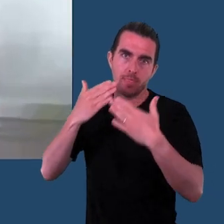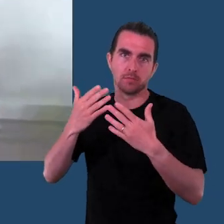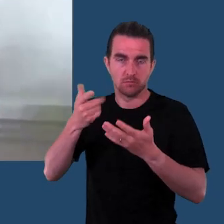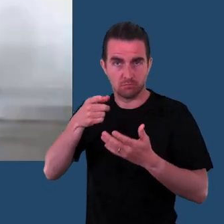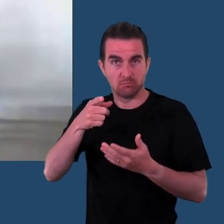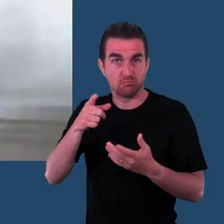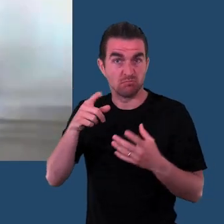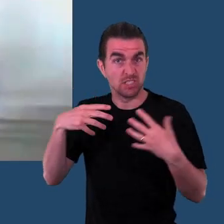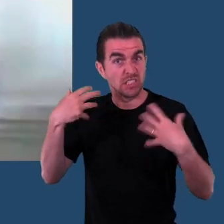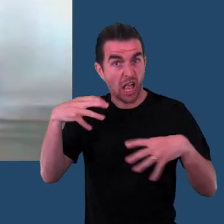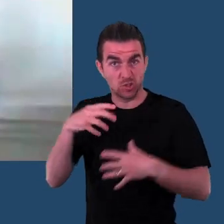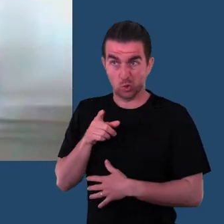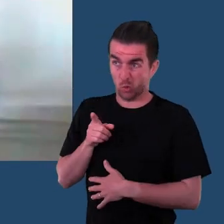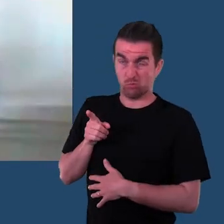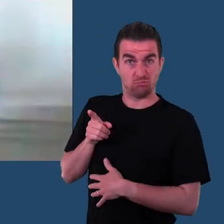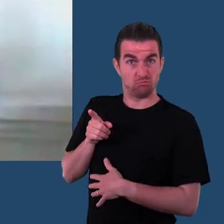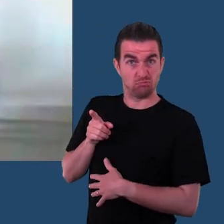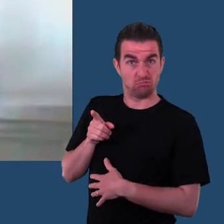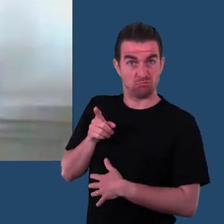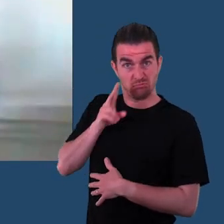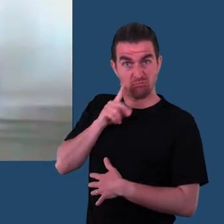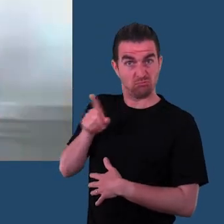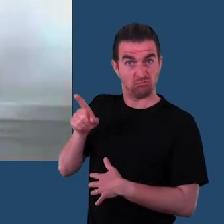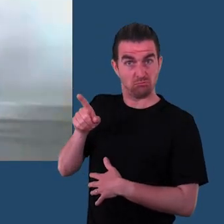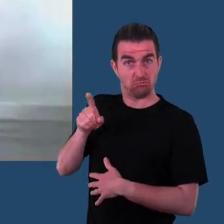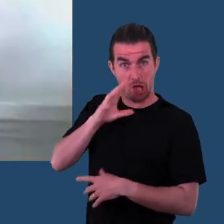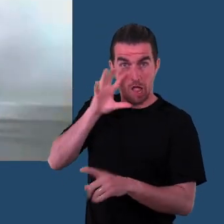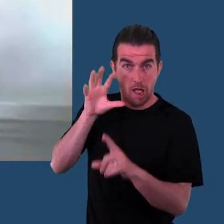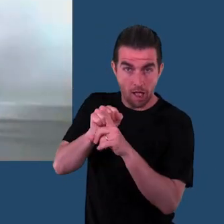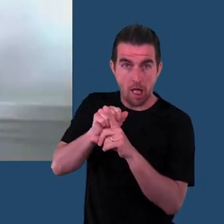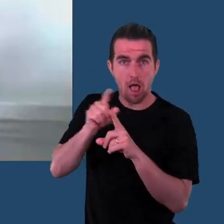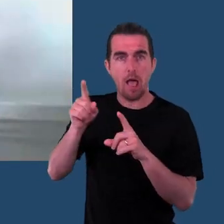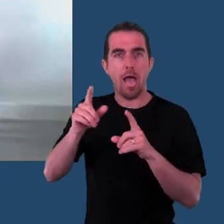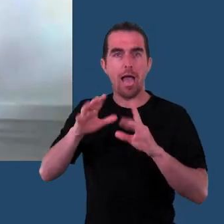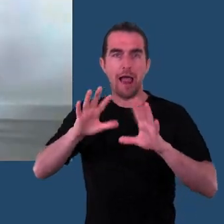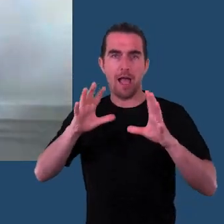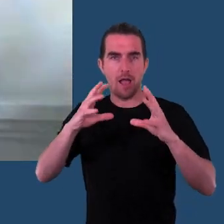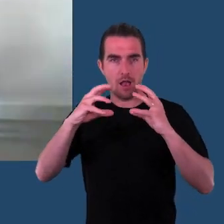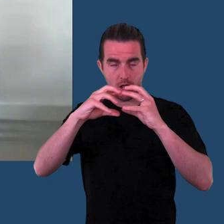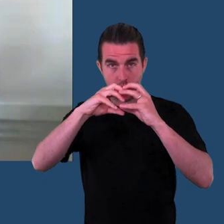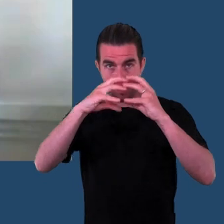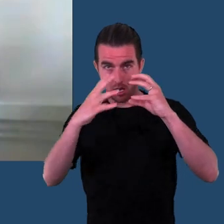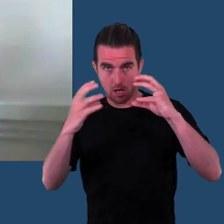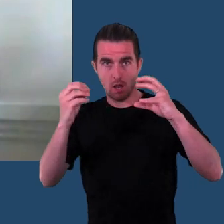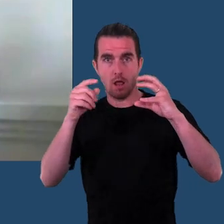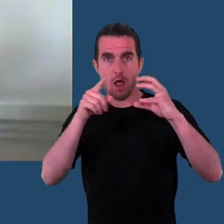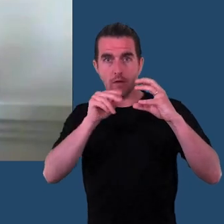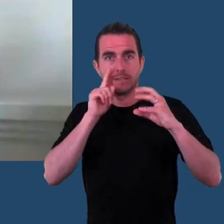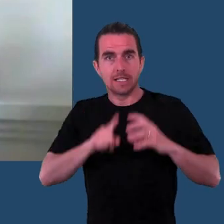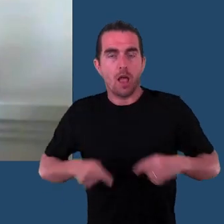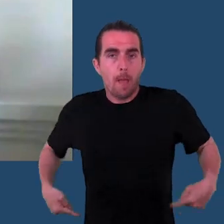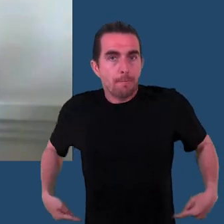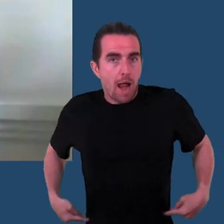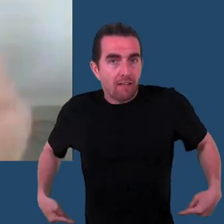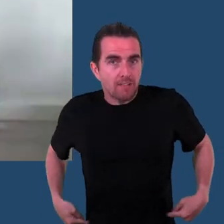So, here's your typical dinosaur. And you'll notice what they have, instead of having a cup-like joint in the pelvis,